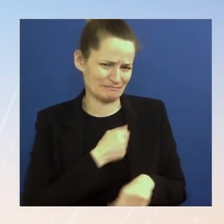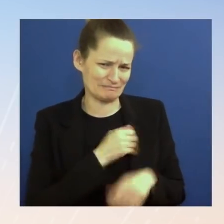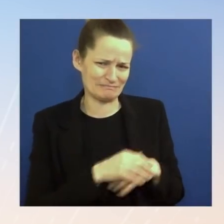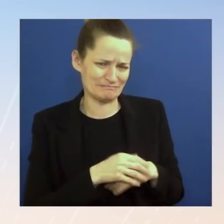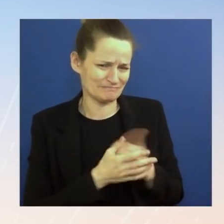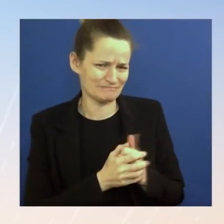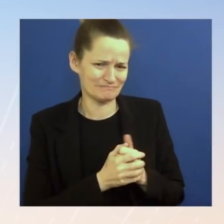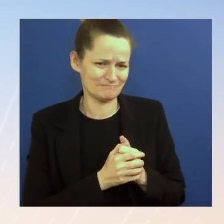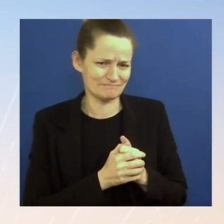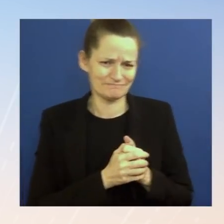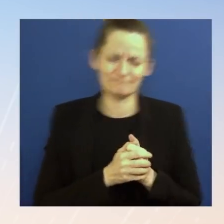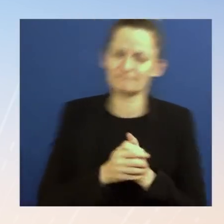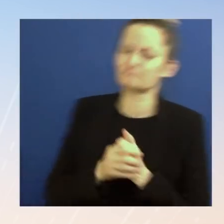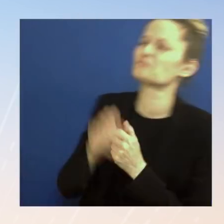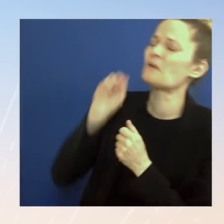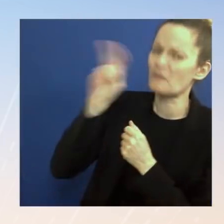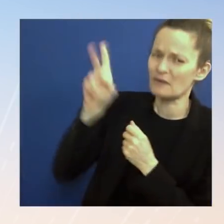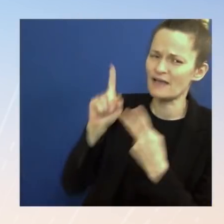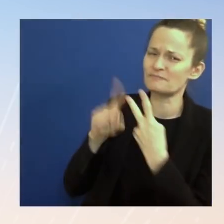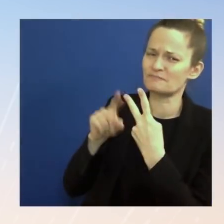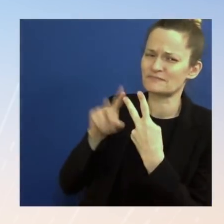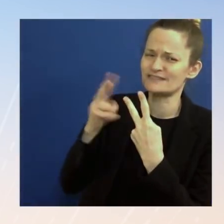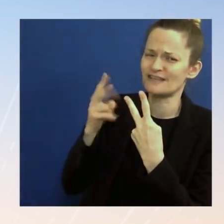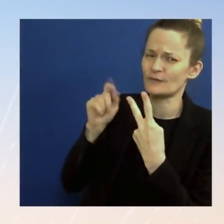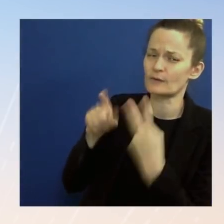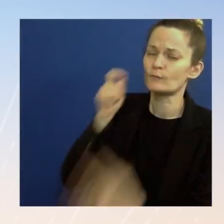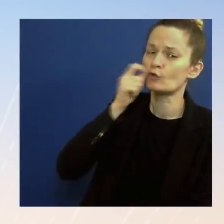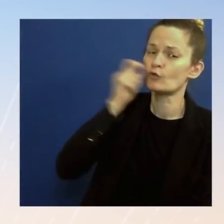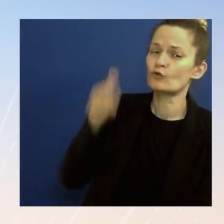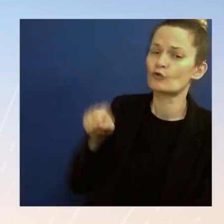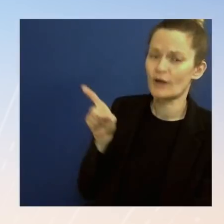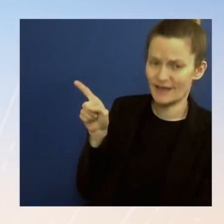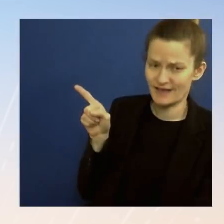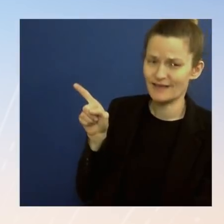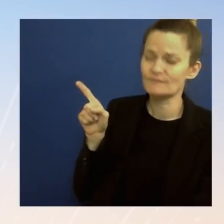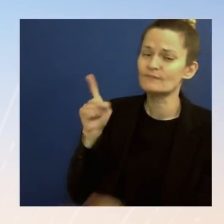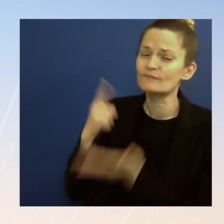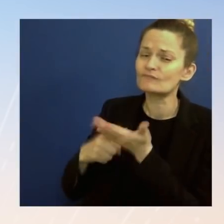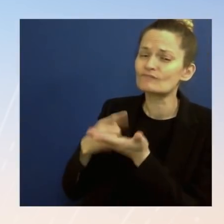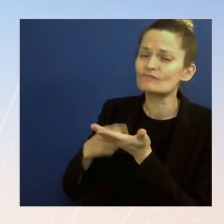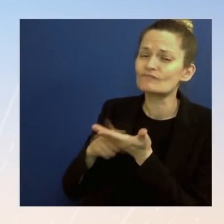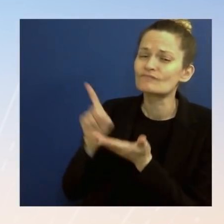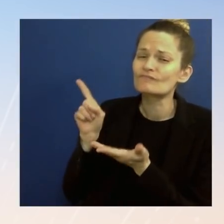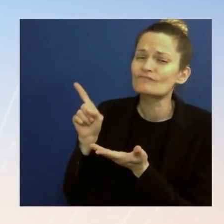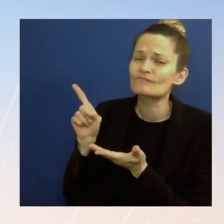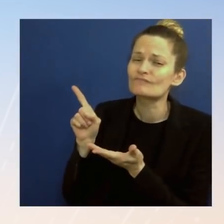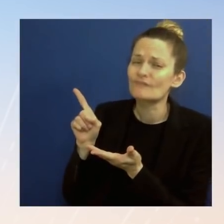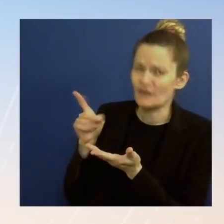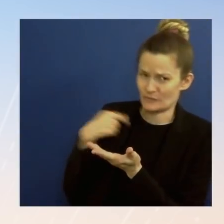What does the U.S. see that would be a sign for optimism that some kind of ceasefire could be reached?